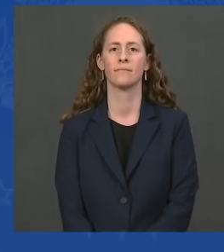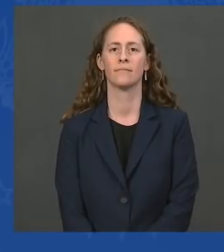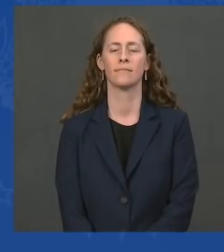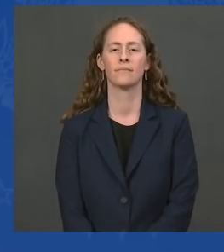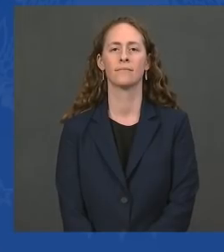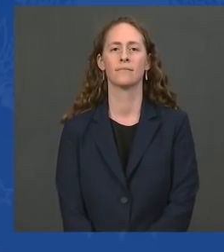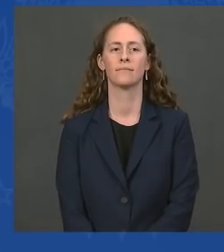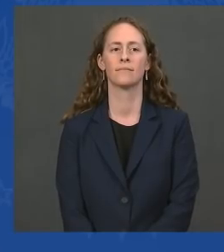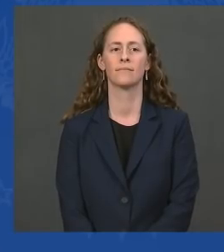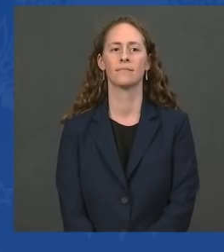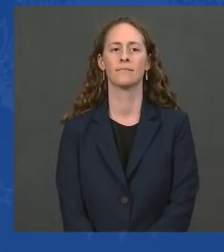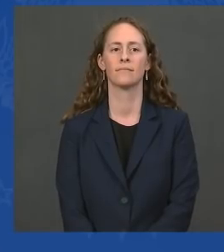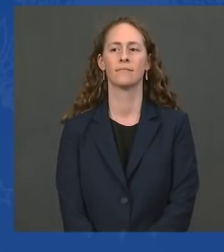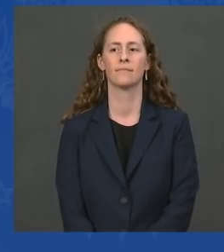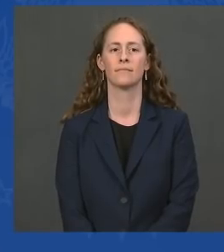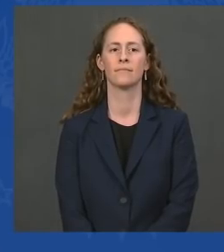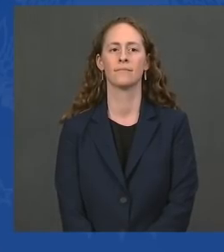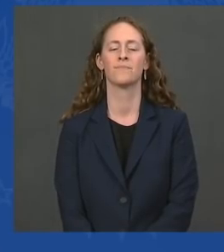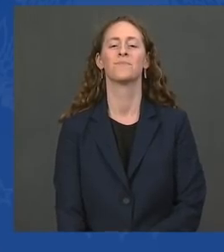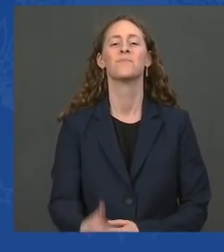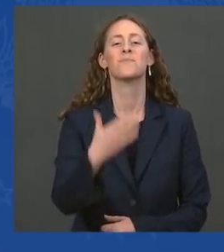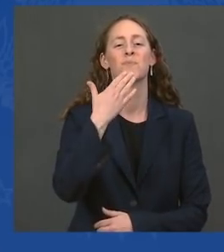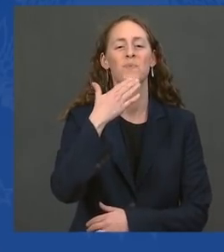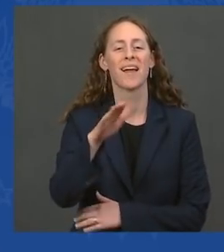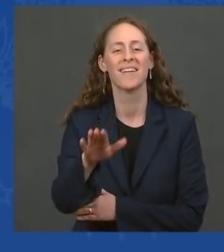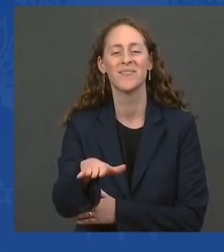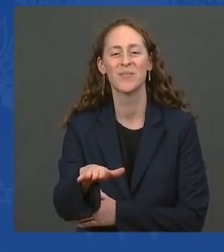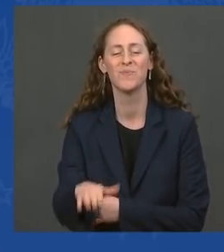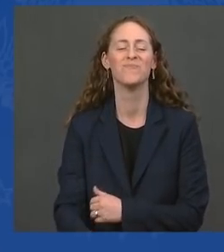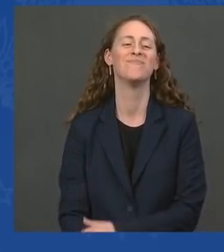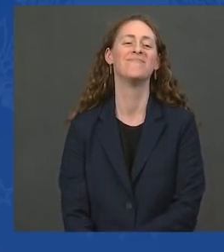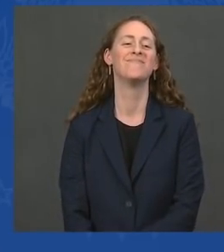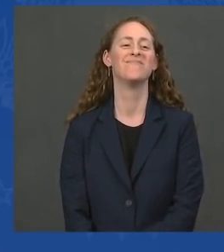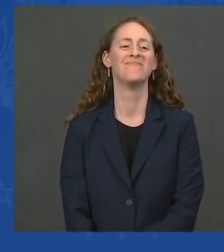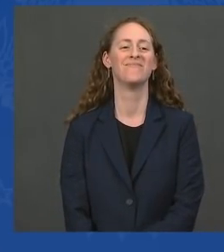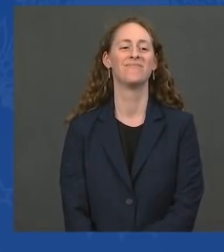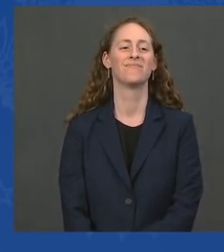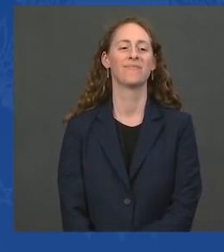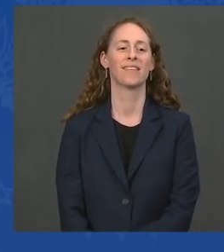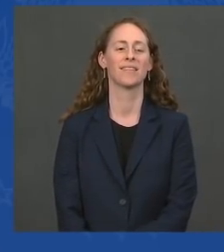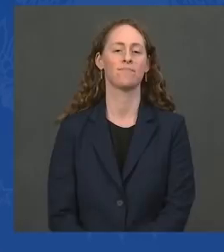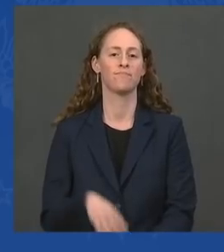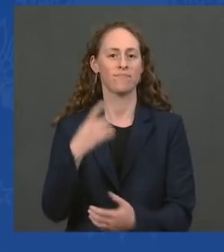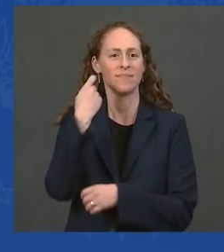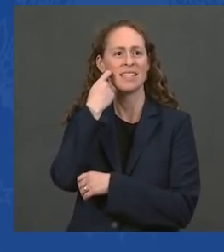The President: Good afternoon. I've just been briefed by my COVID-19 team